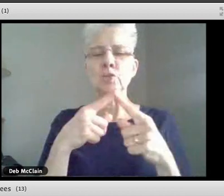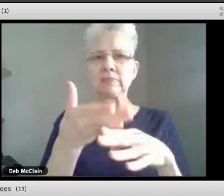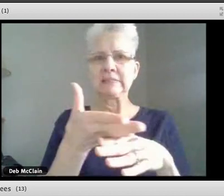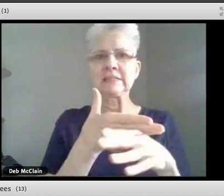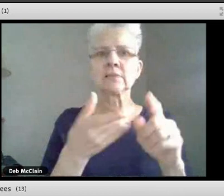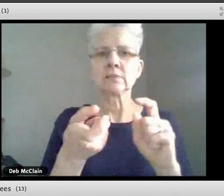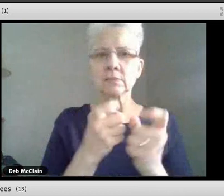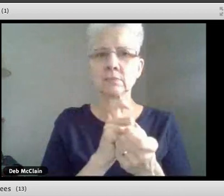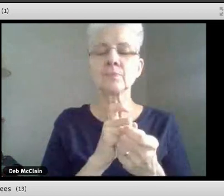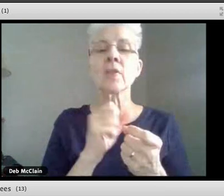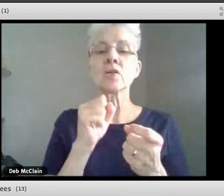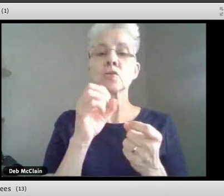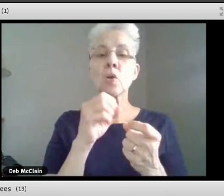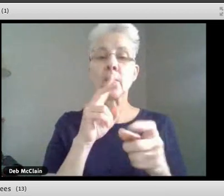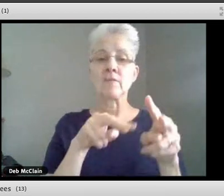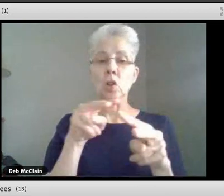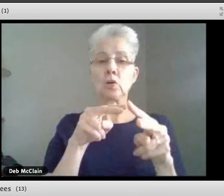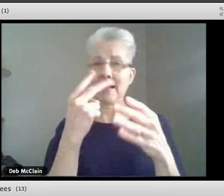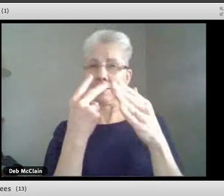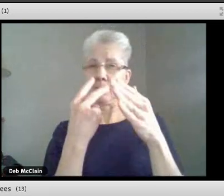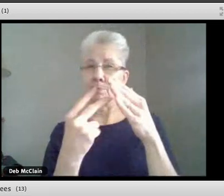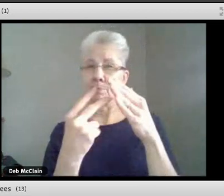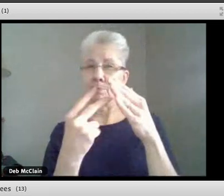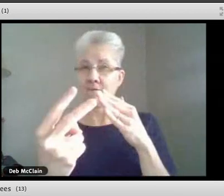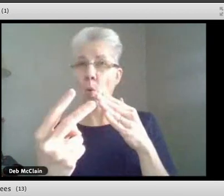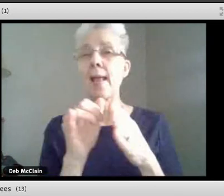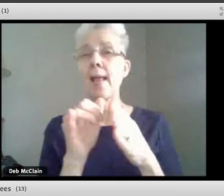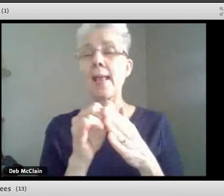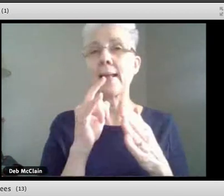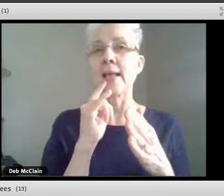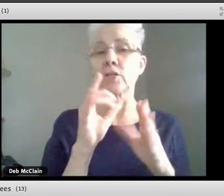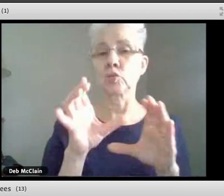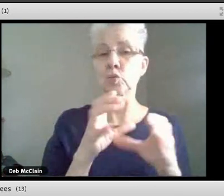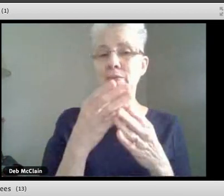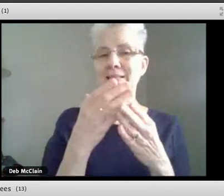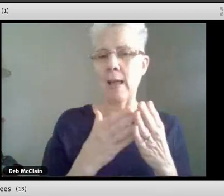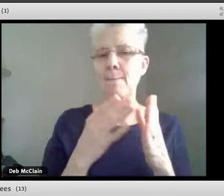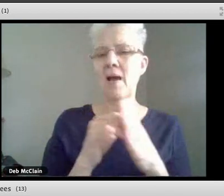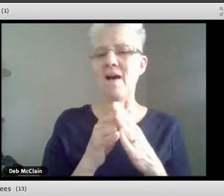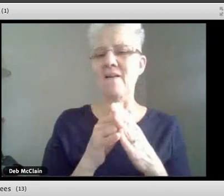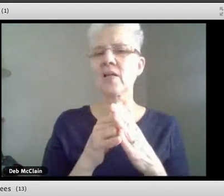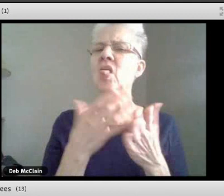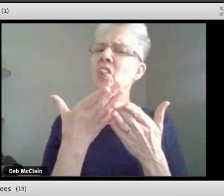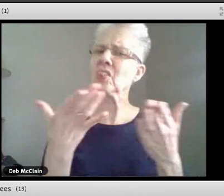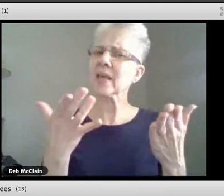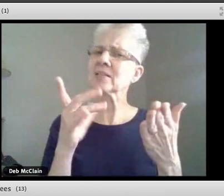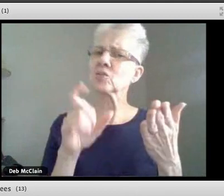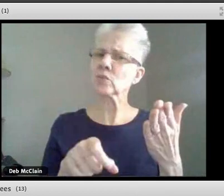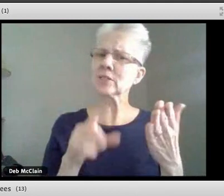and do just some of the major things that are on that list, it's not super complicated.